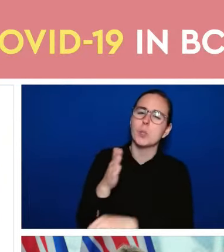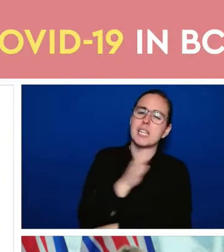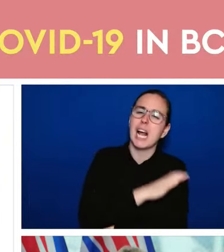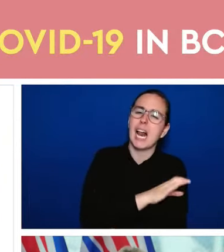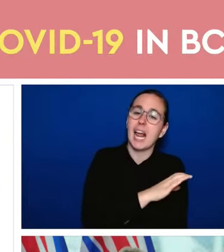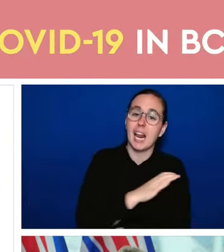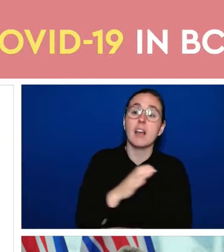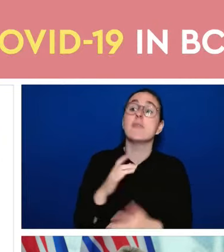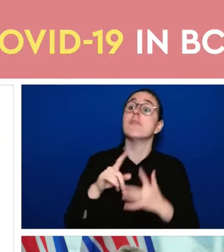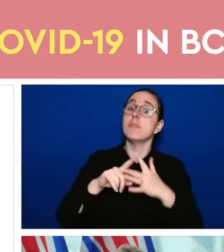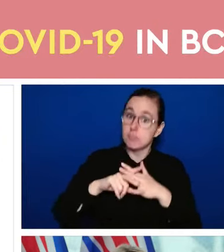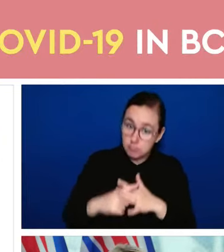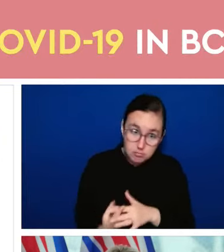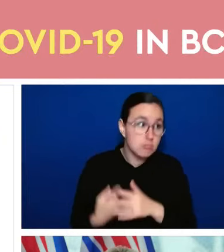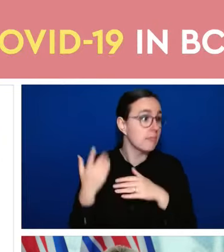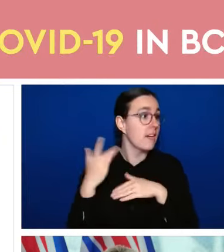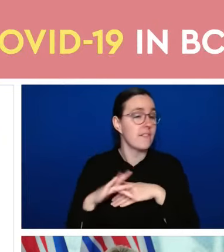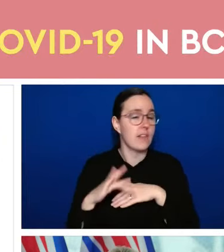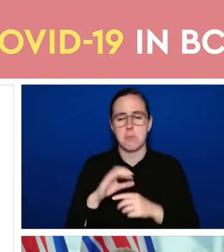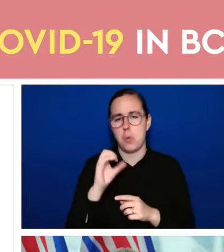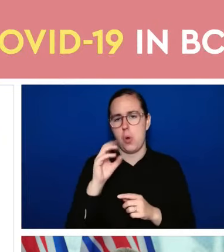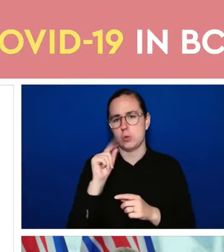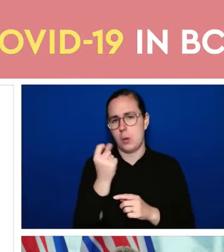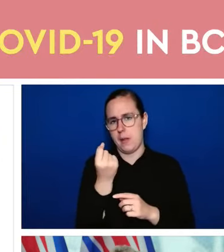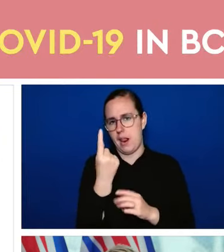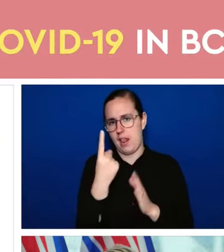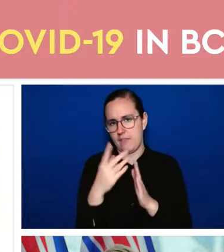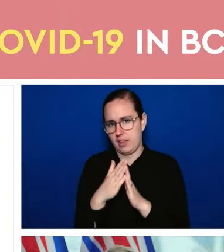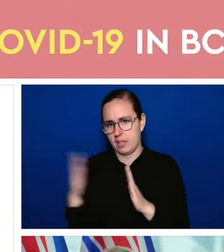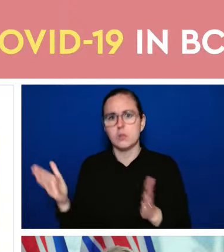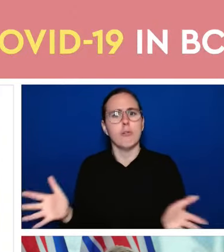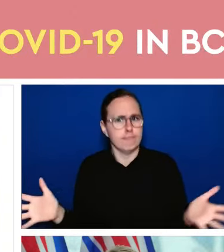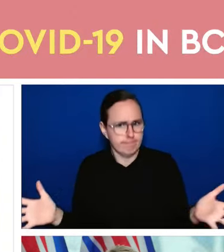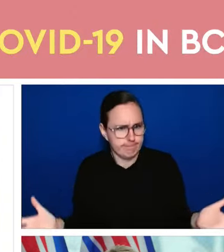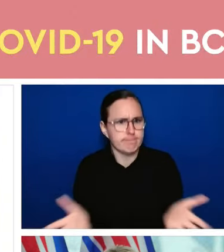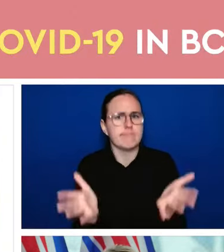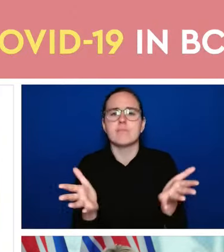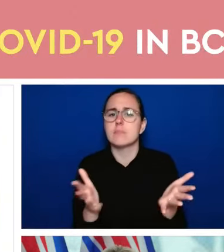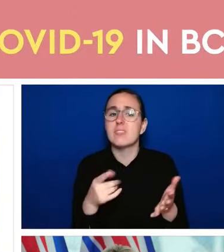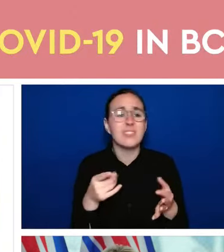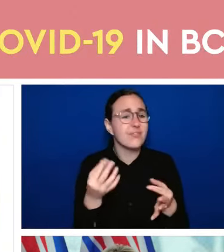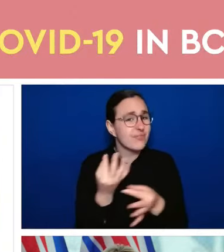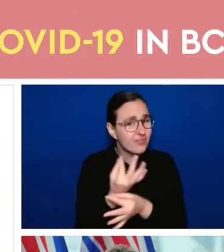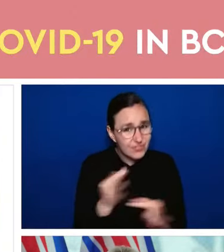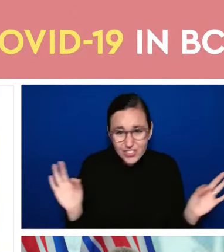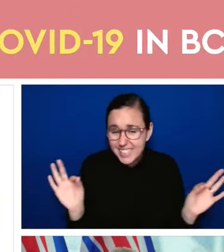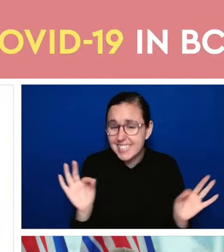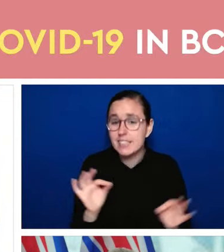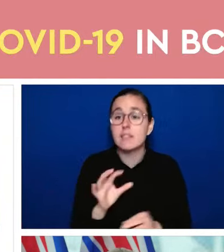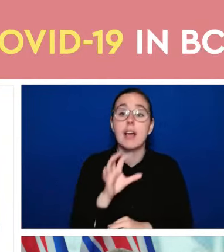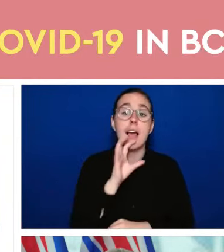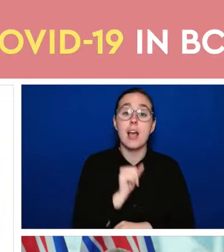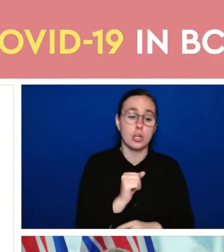year it is recommended and free for everybody over the age of six months we don't have that